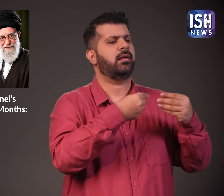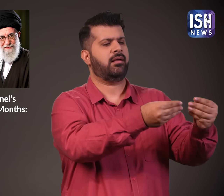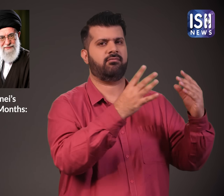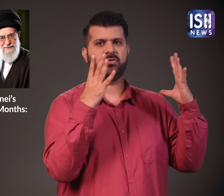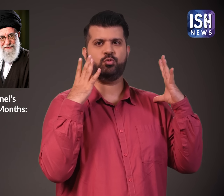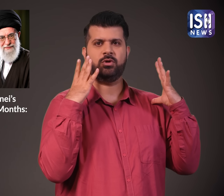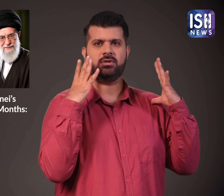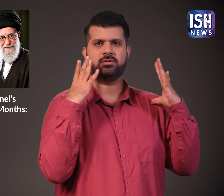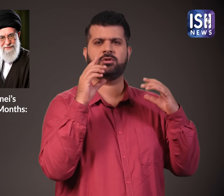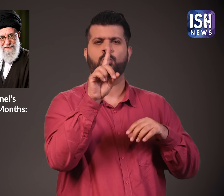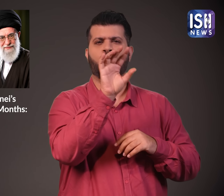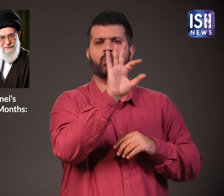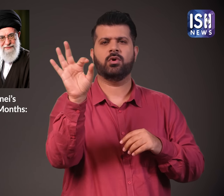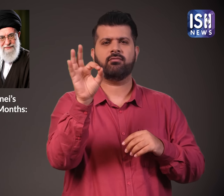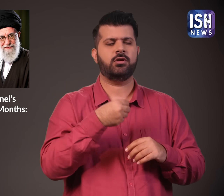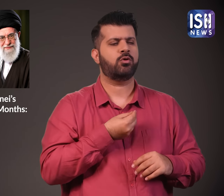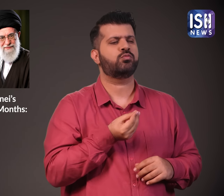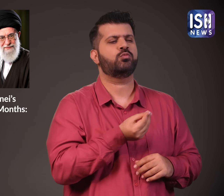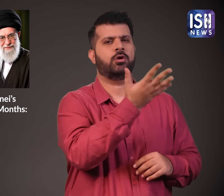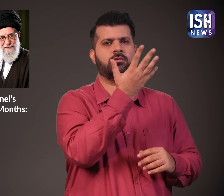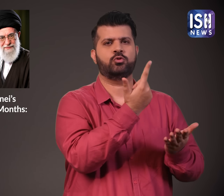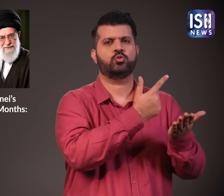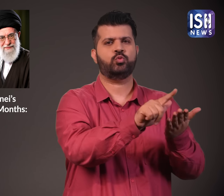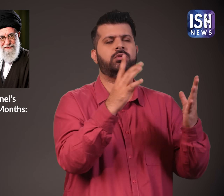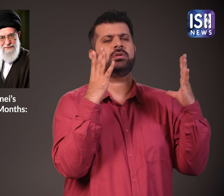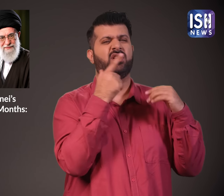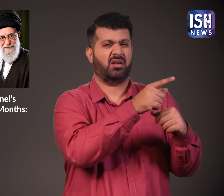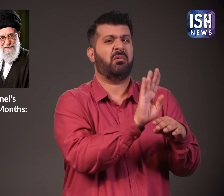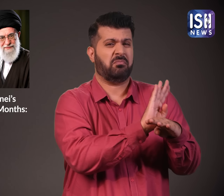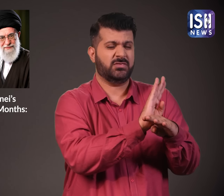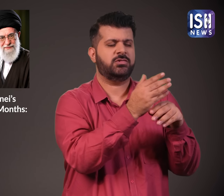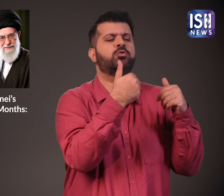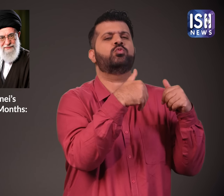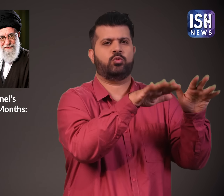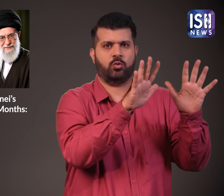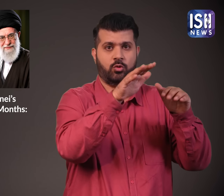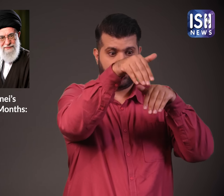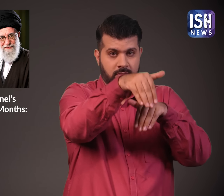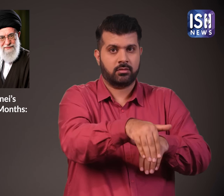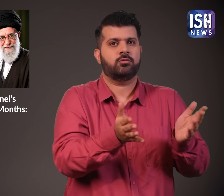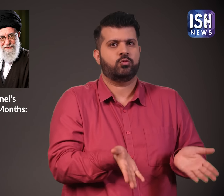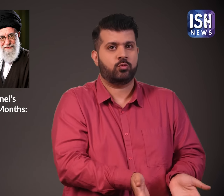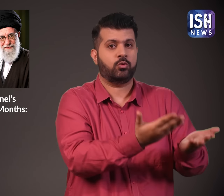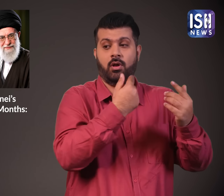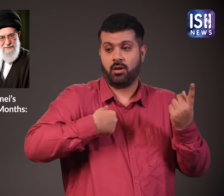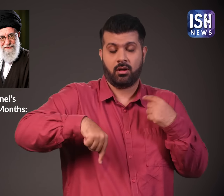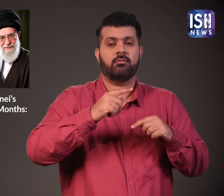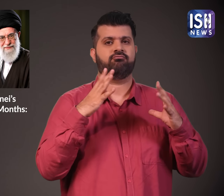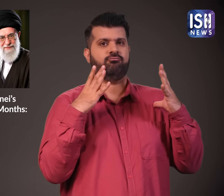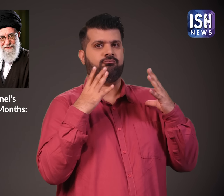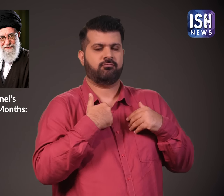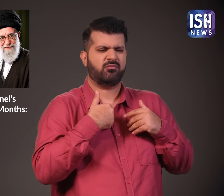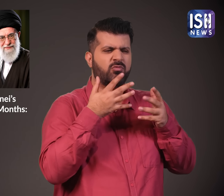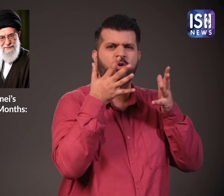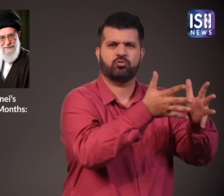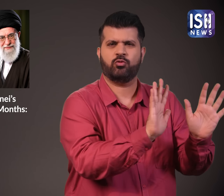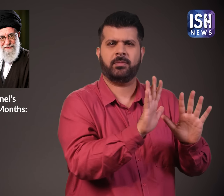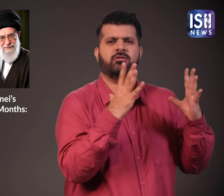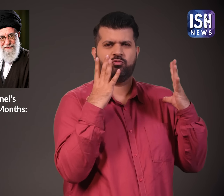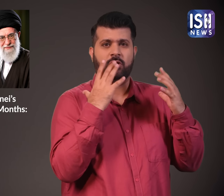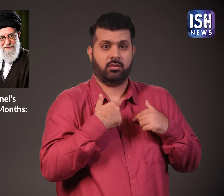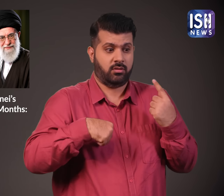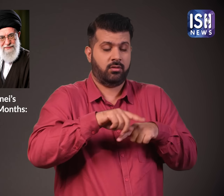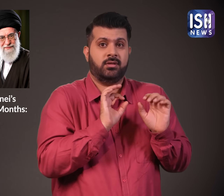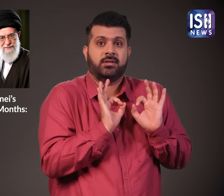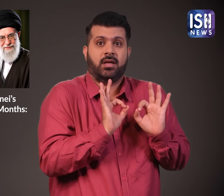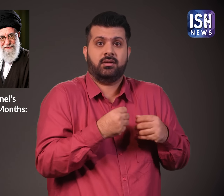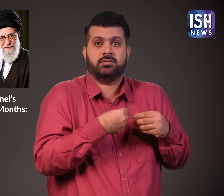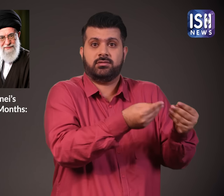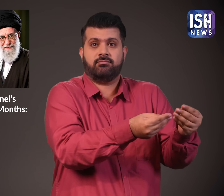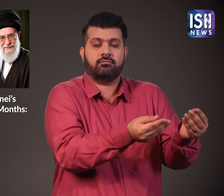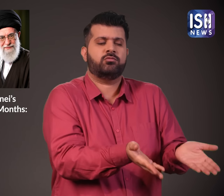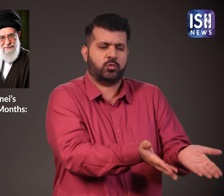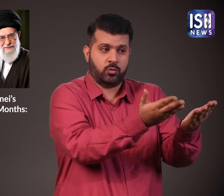He also said the U.S. gave Iran “a week off for the funeral, because we are nice."